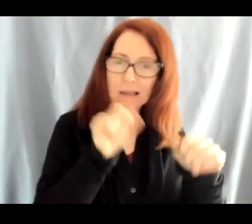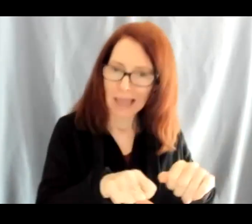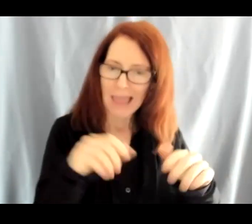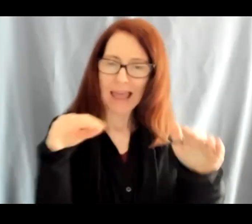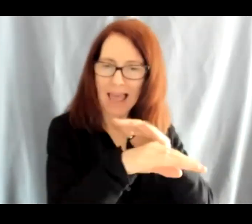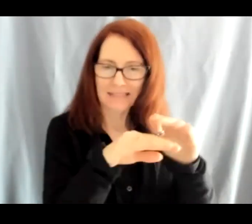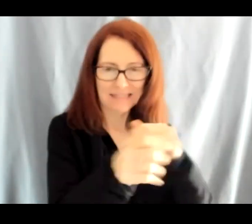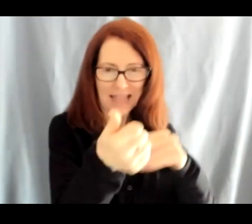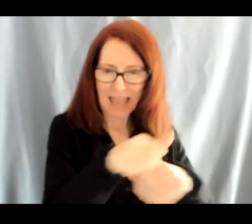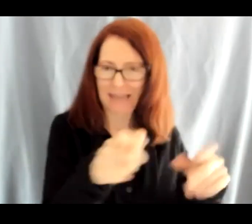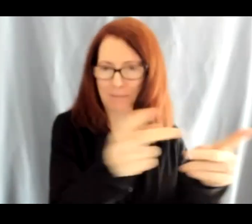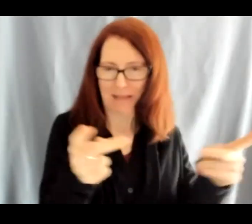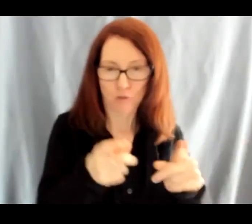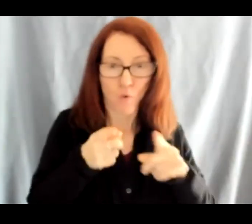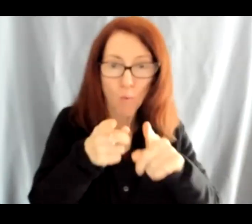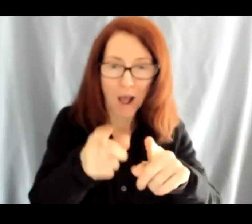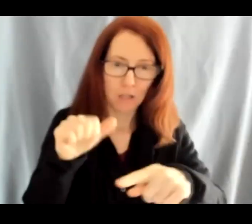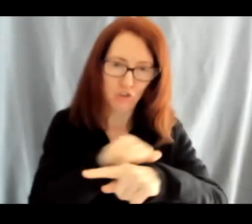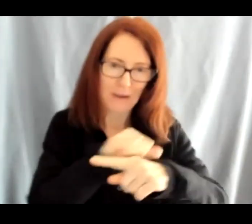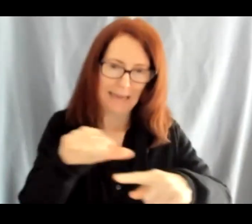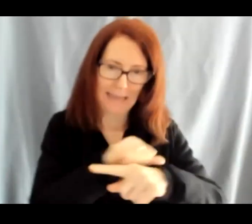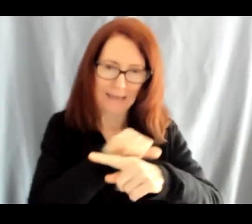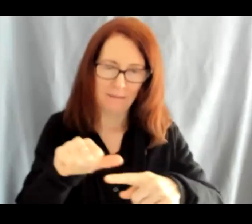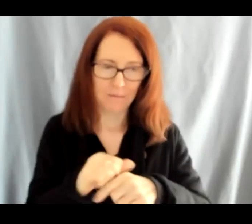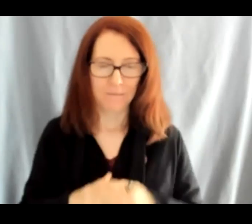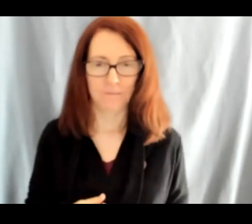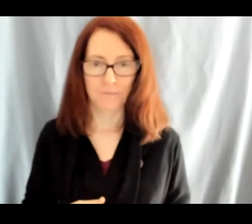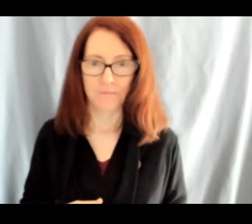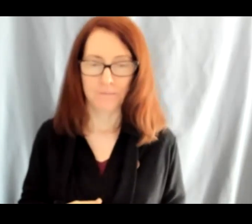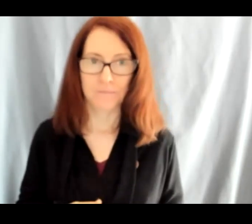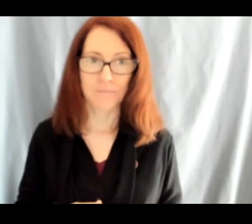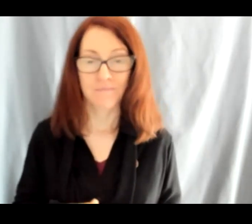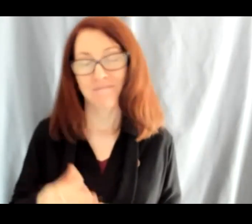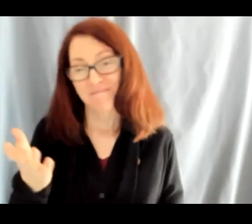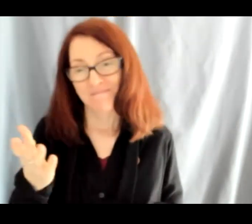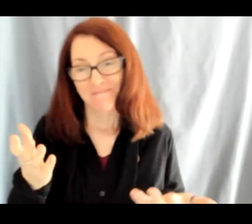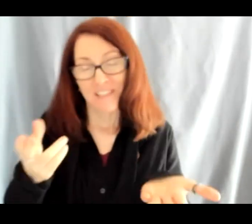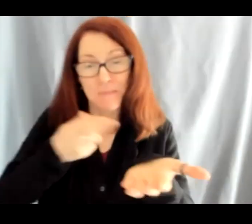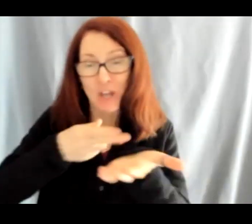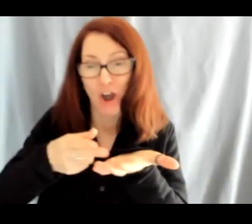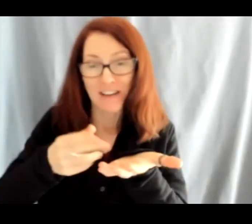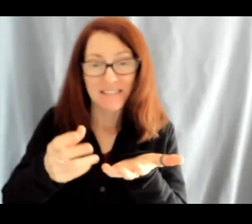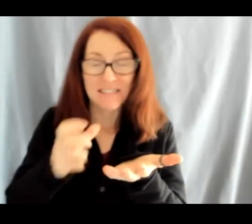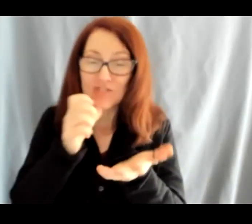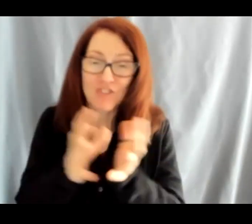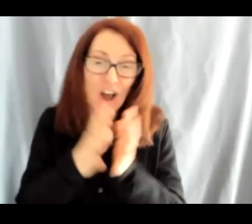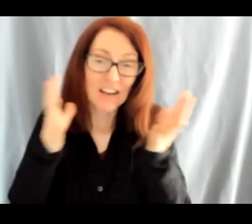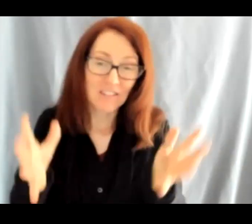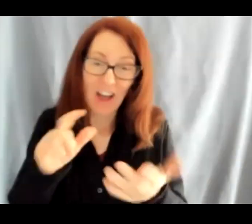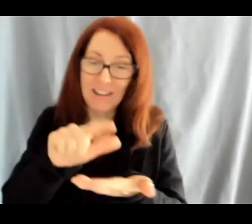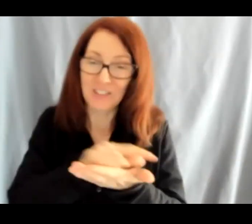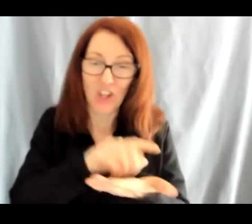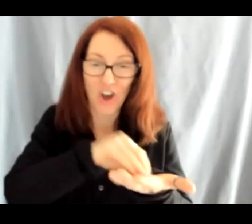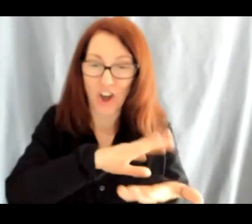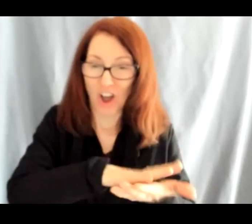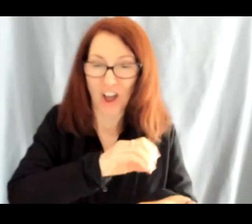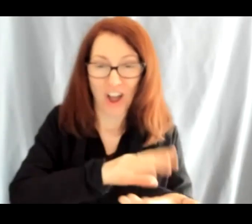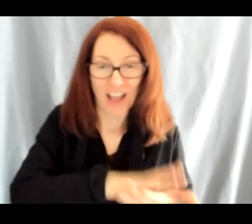is not a lot of um law on this in the employment context and so I think this is kind of a novel